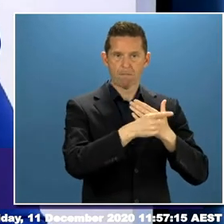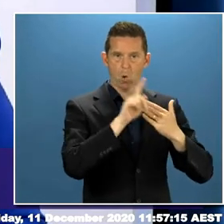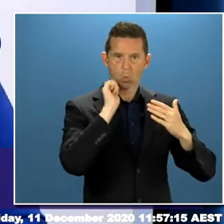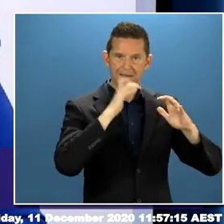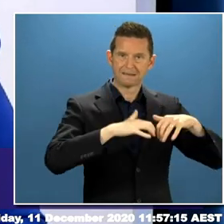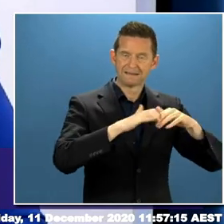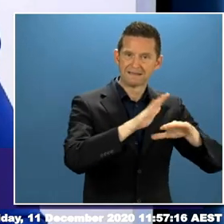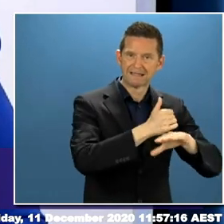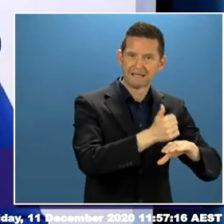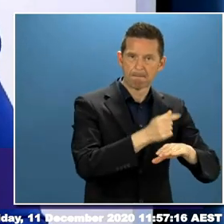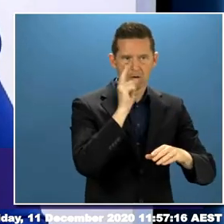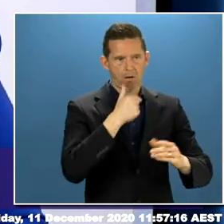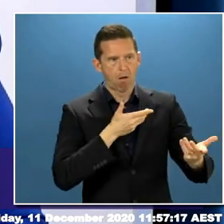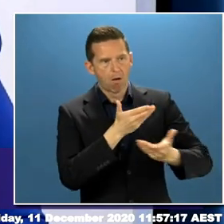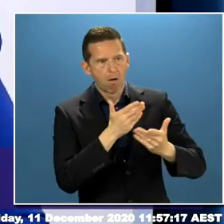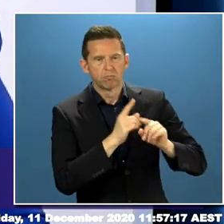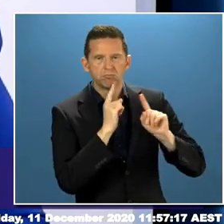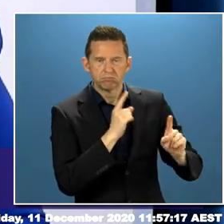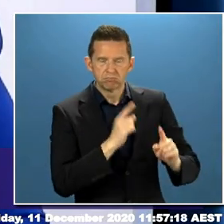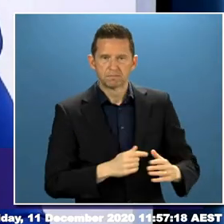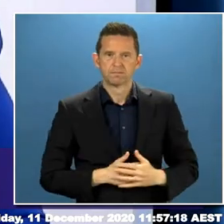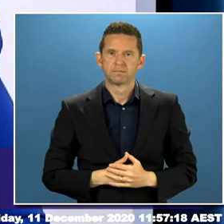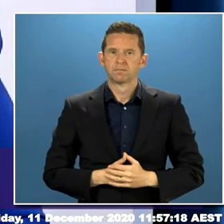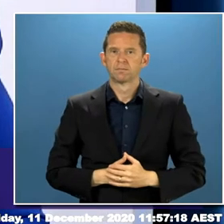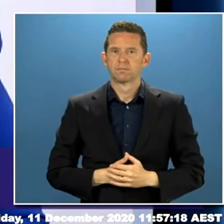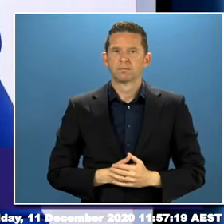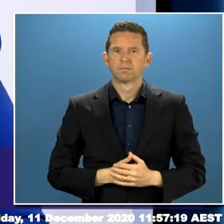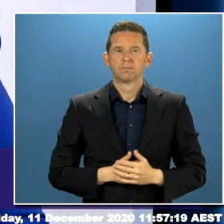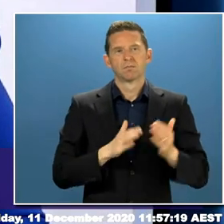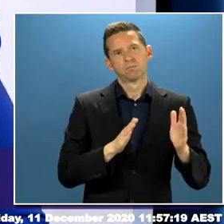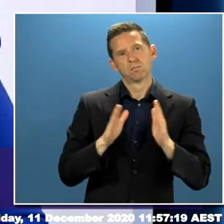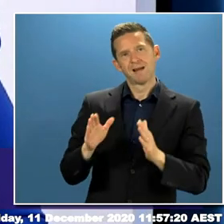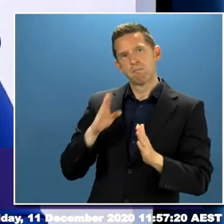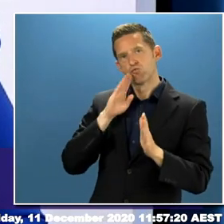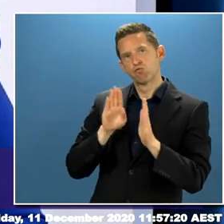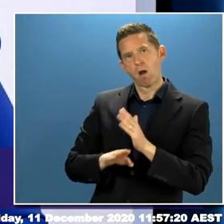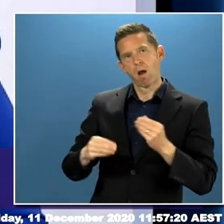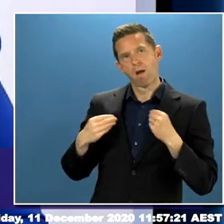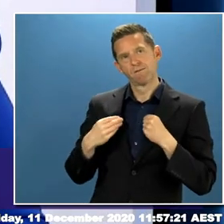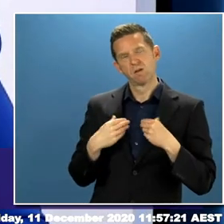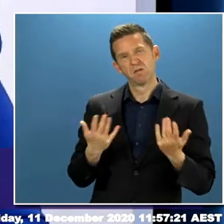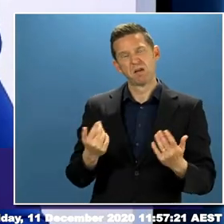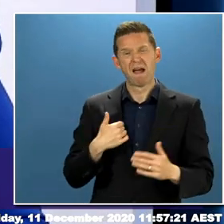And in the private side of things I would still say it is probably 60/40,